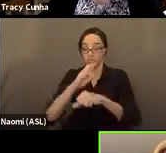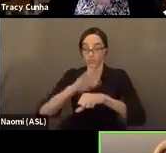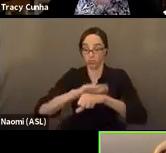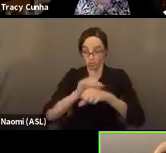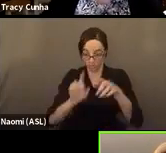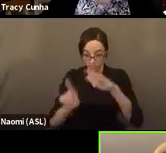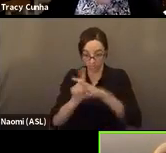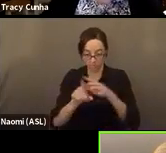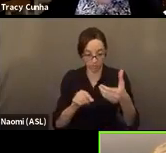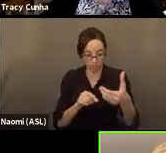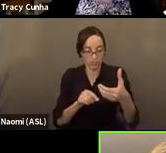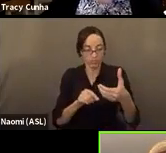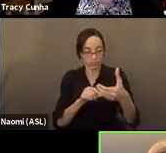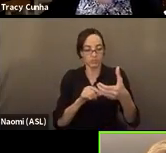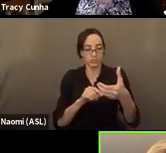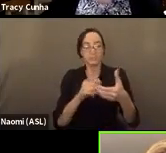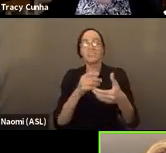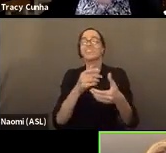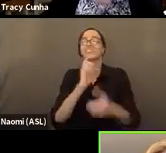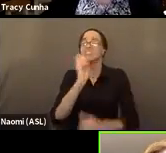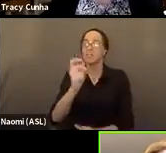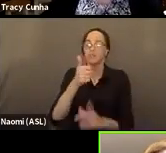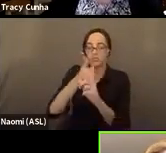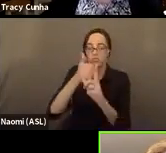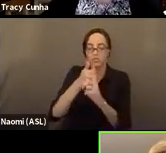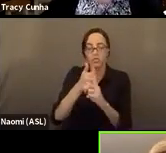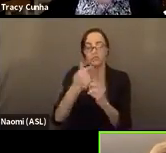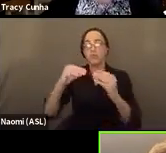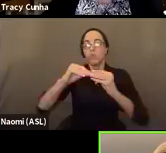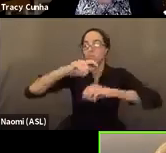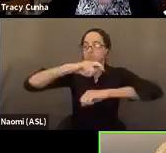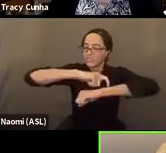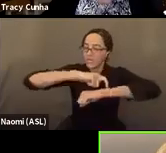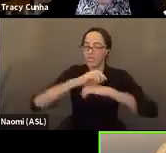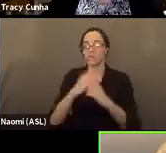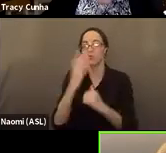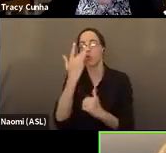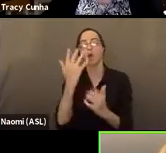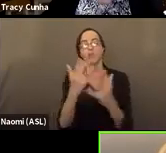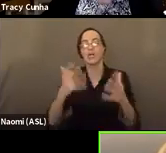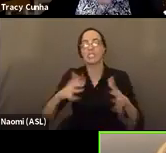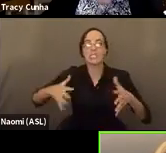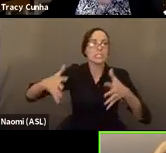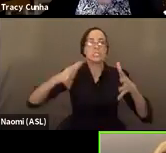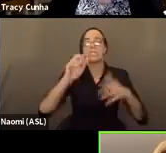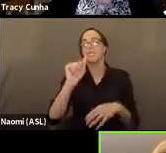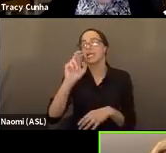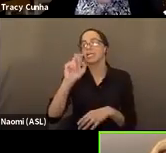that goes on with those evacuations so you want to minimize and mitigate that anxiety as best you can